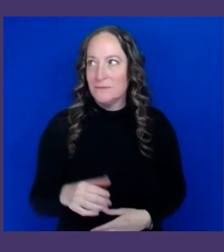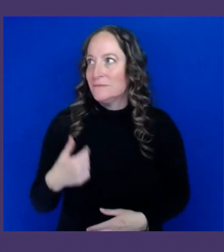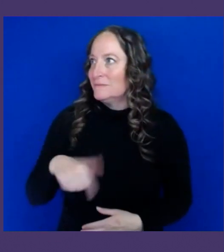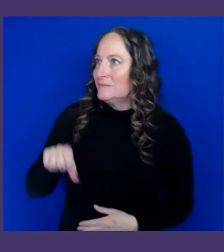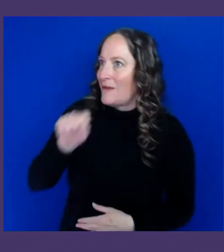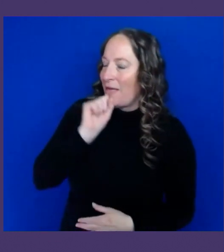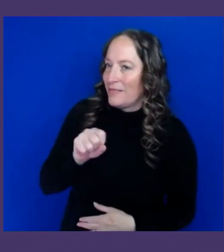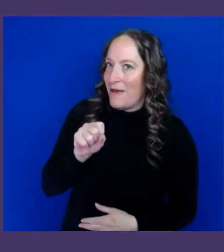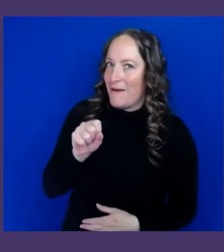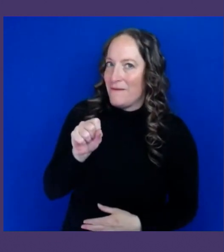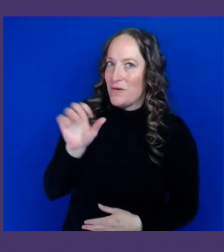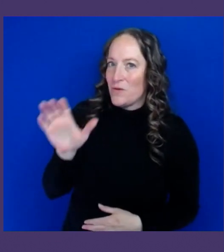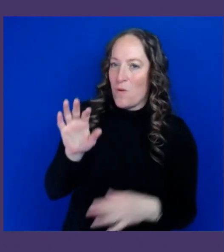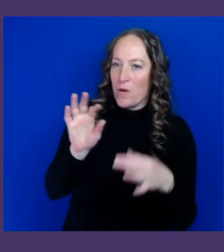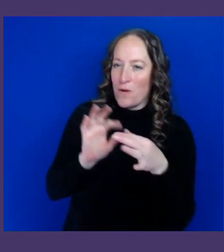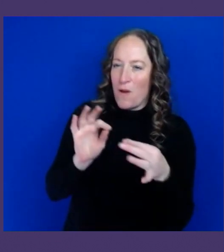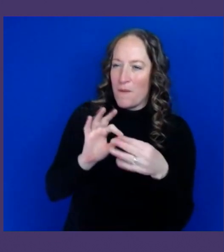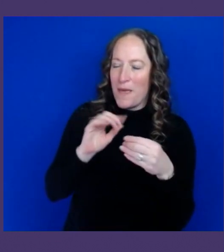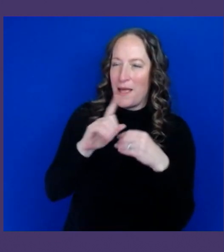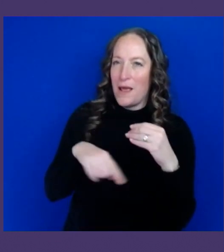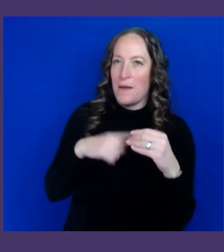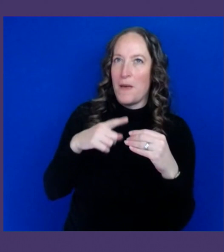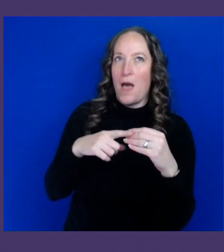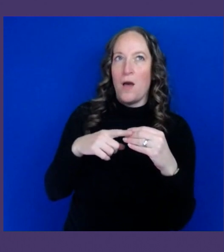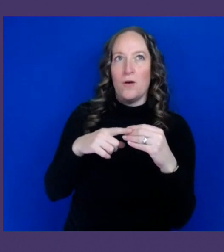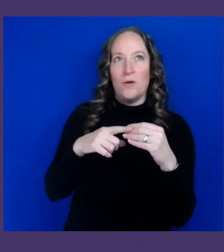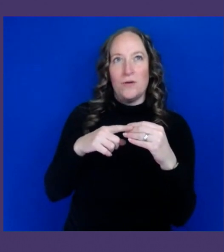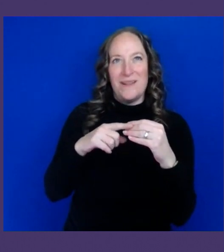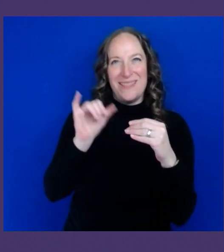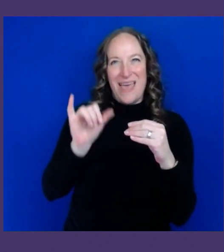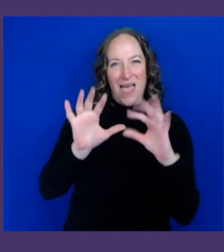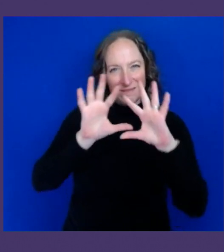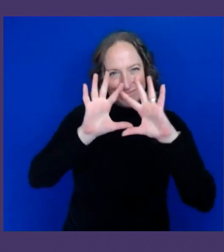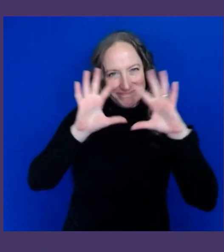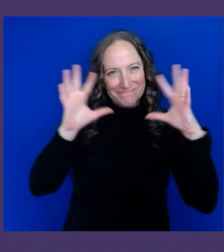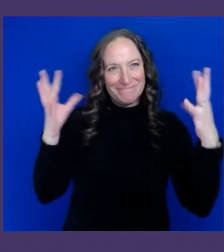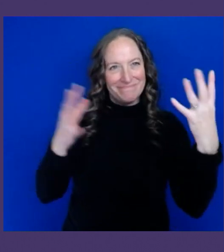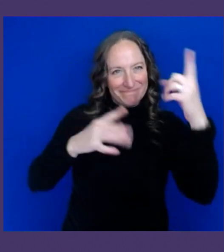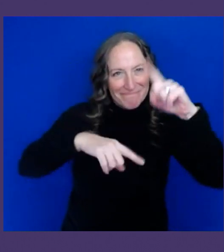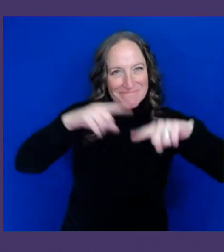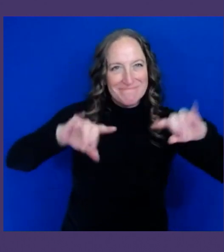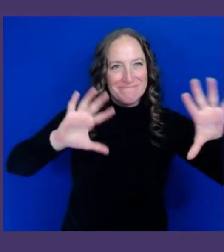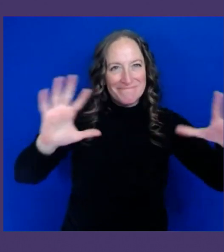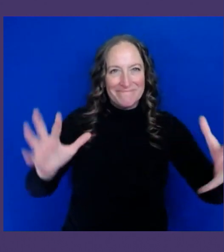it's the all-embracing approach and the shift in mindset.